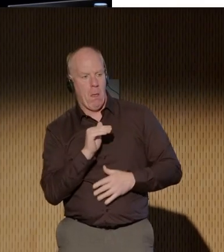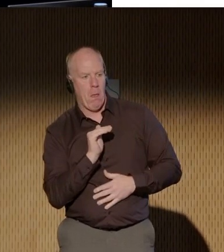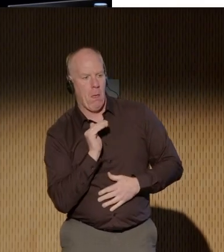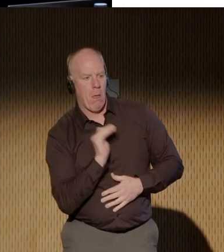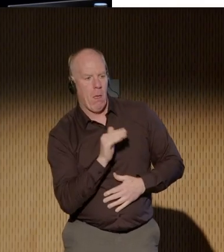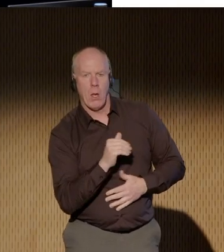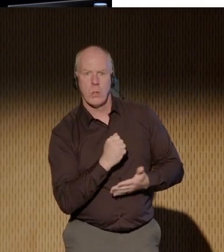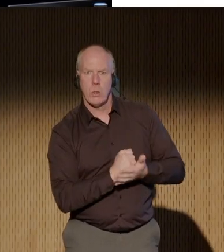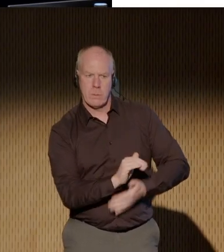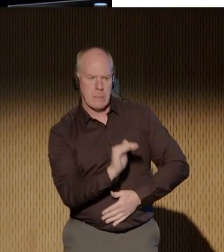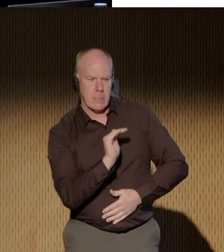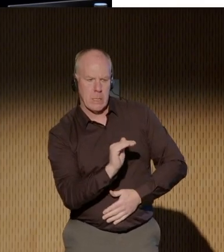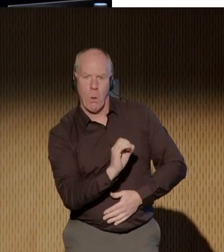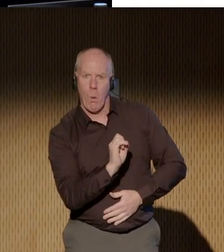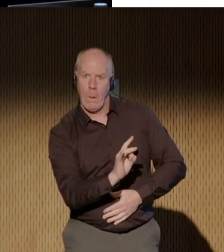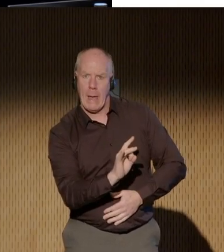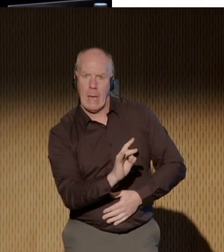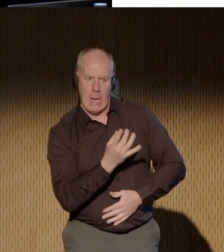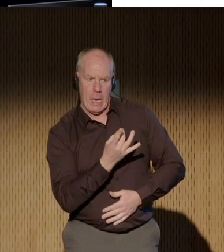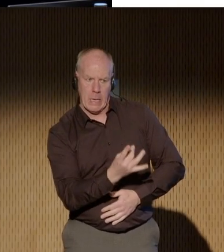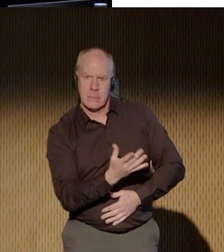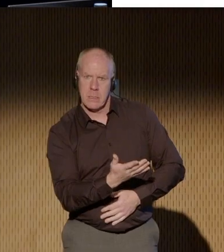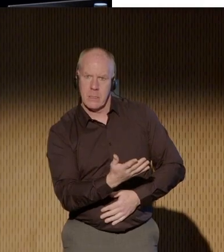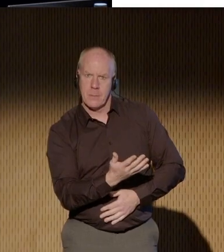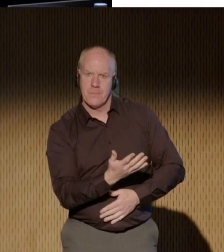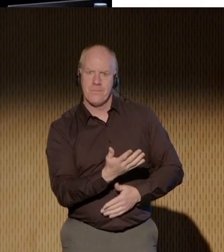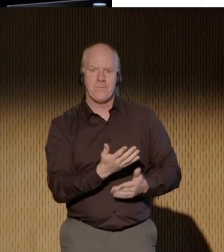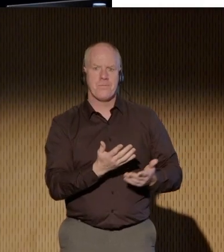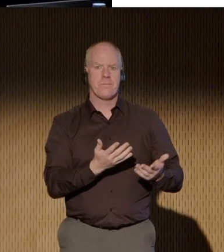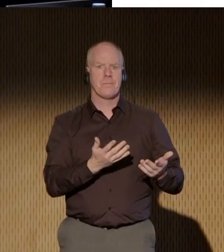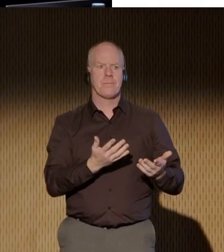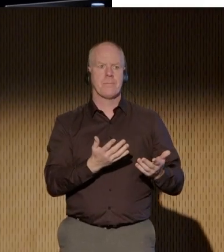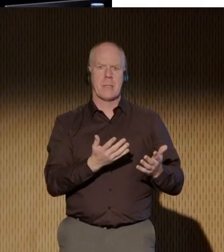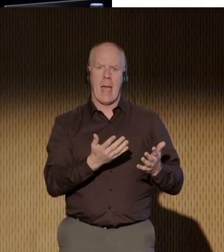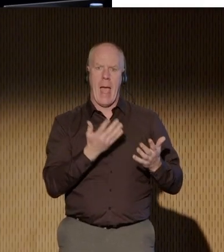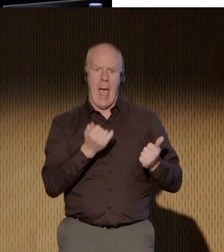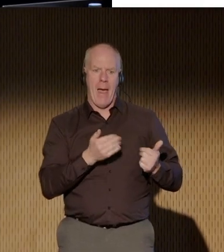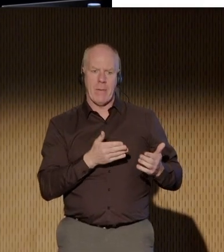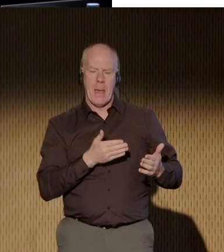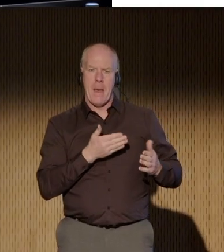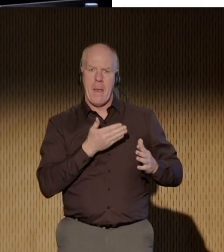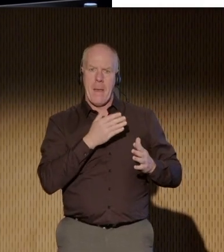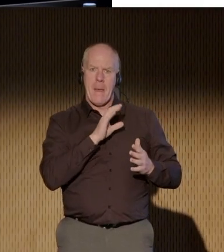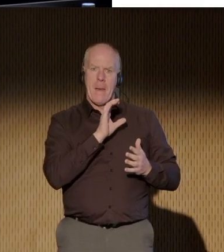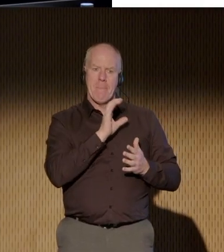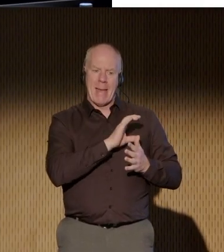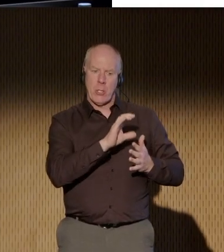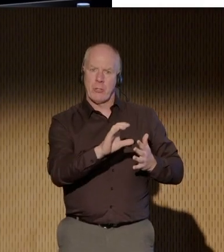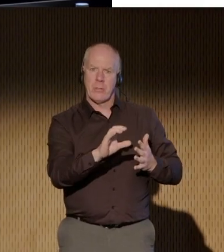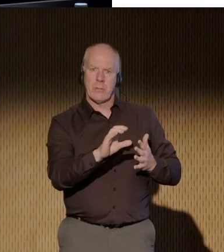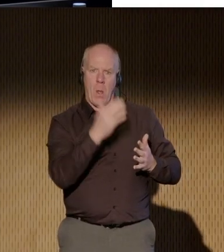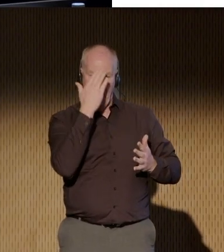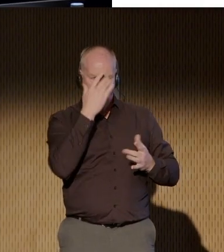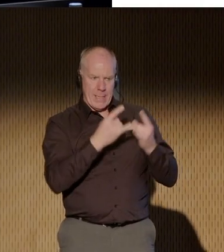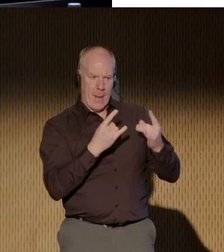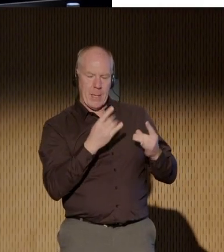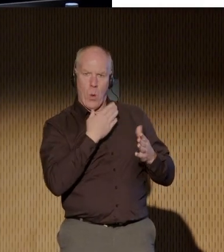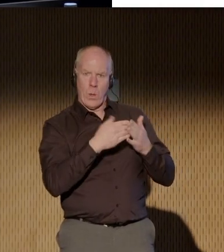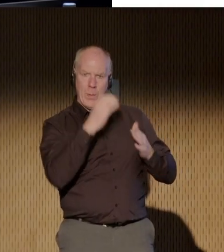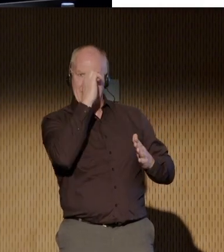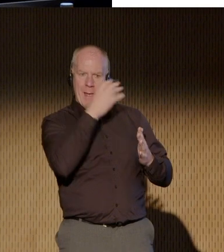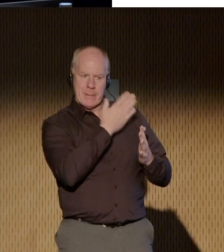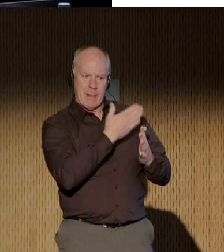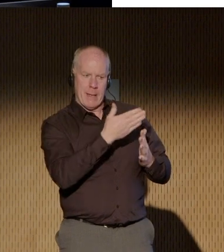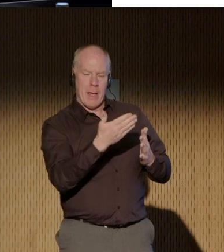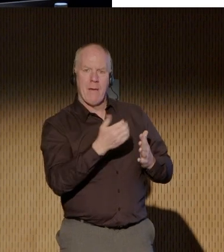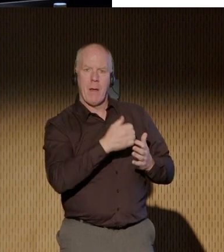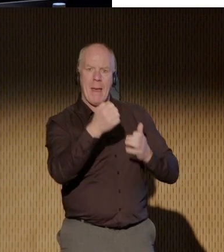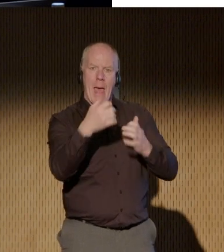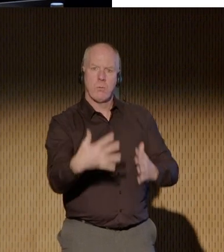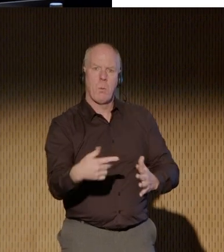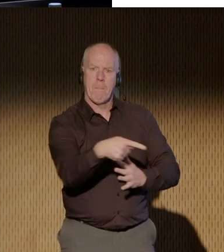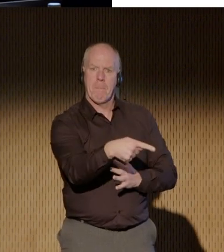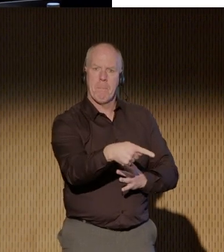get in contact with them, and were there patterns there in terms of students’ outcomes and retention